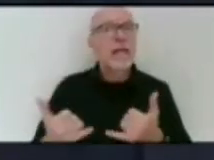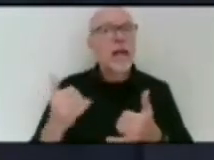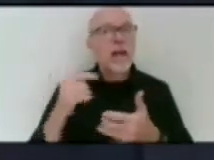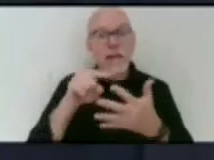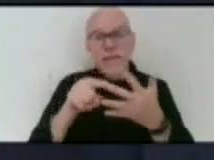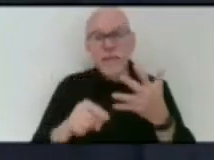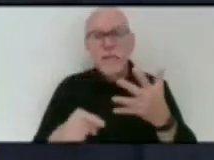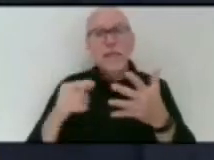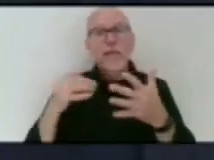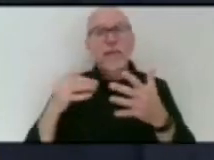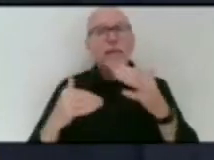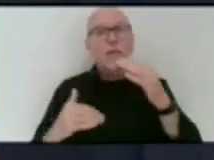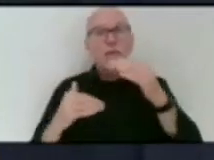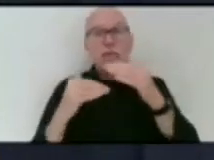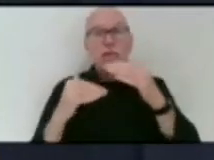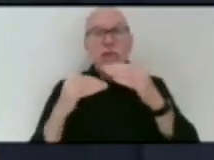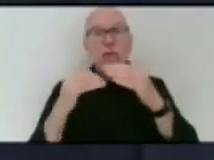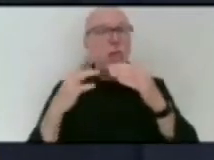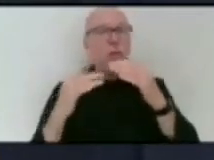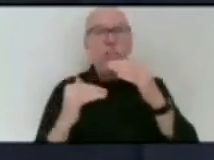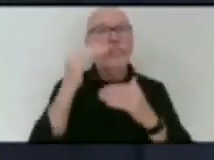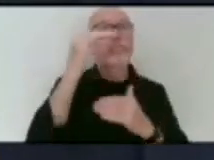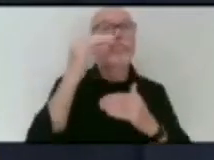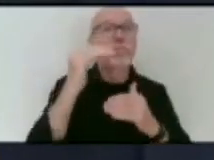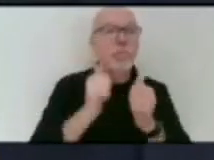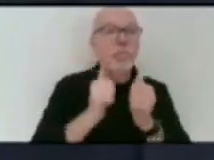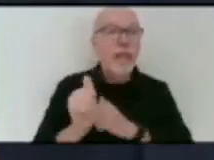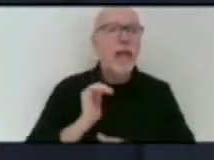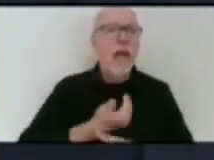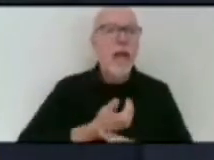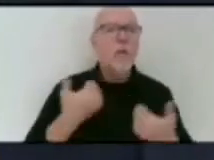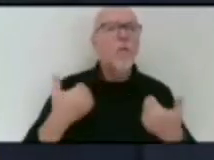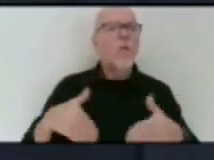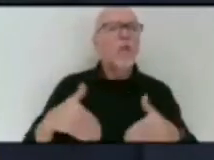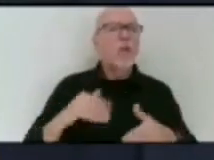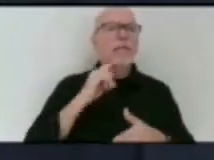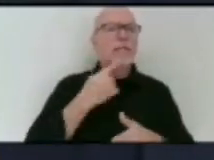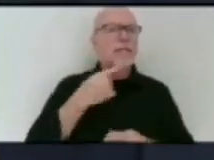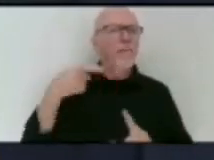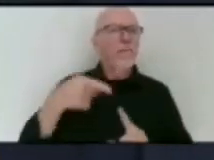already reached critical points. Let me just name a few.